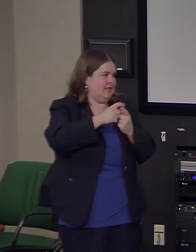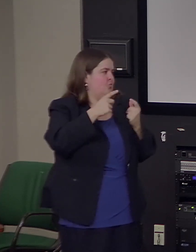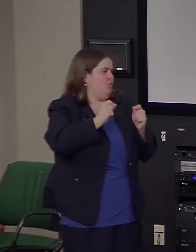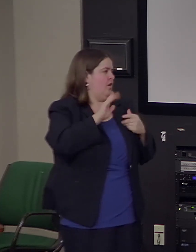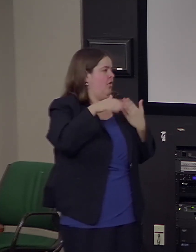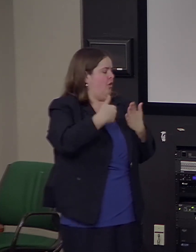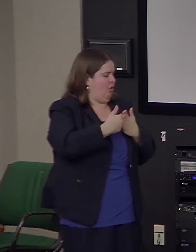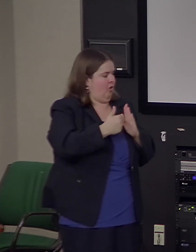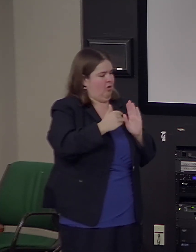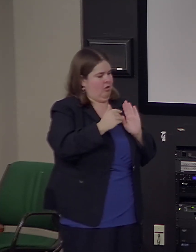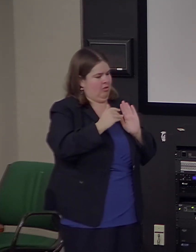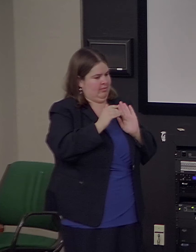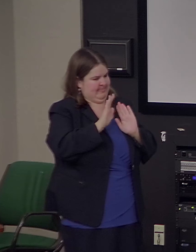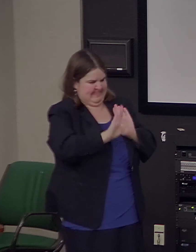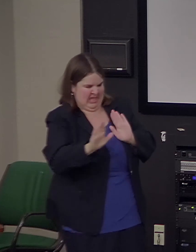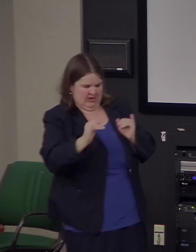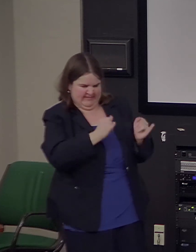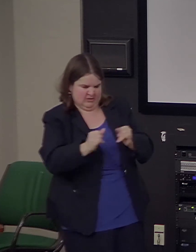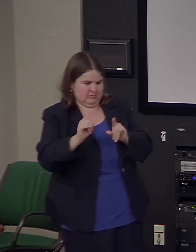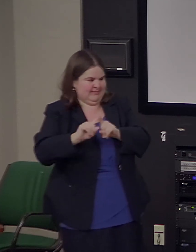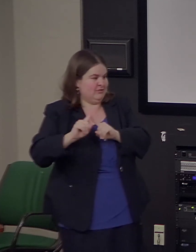That may in fact underlie success.